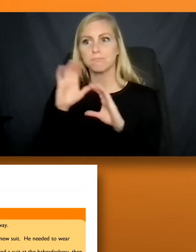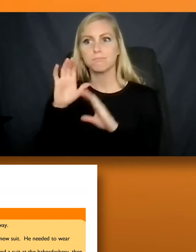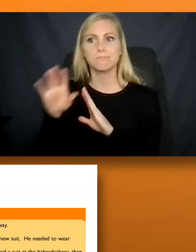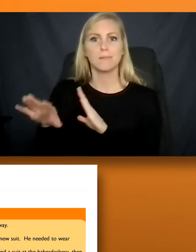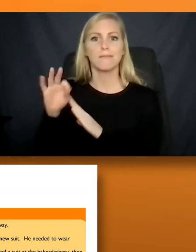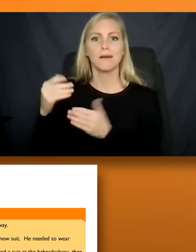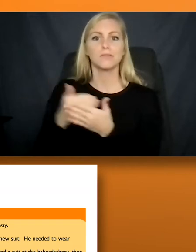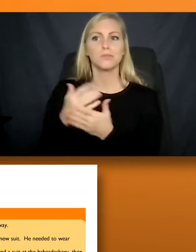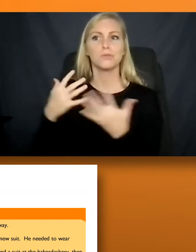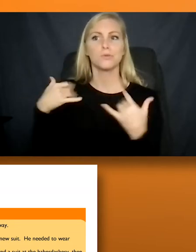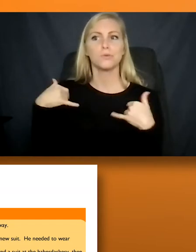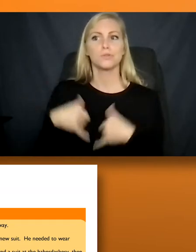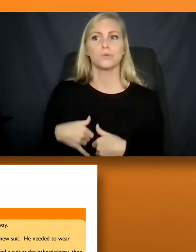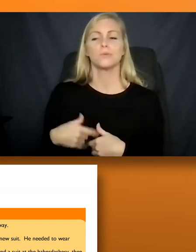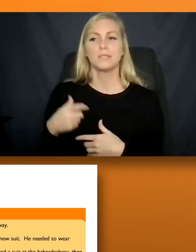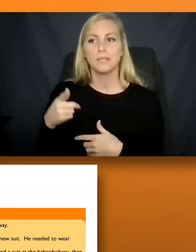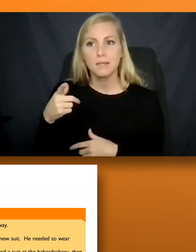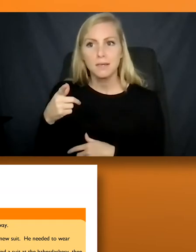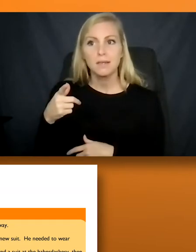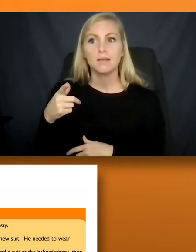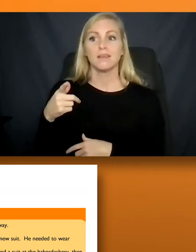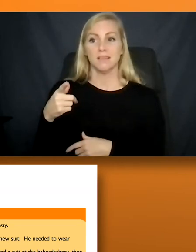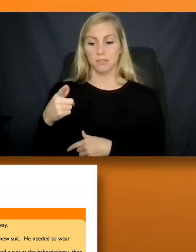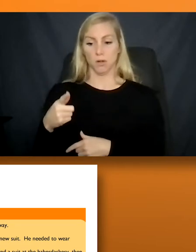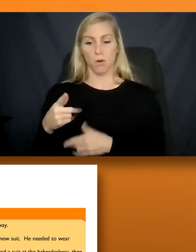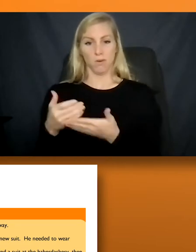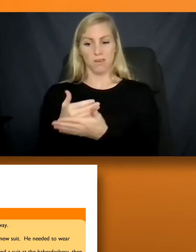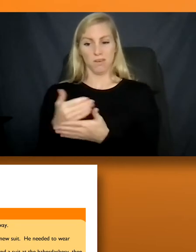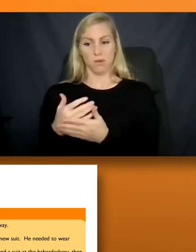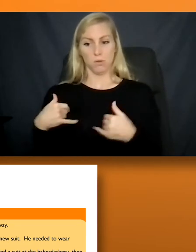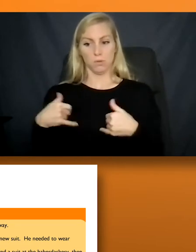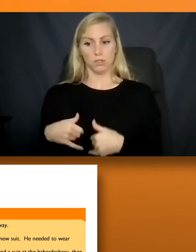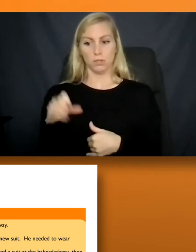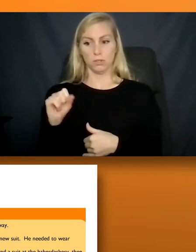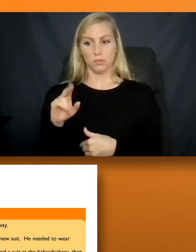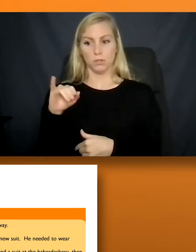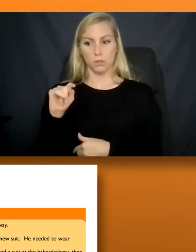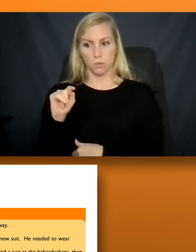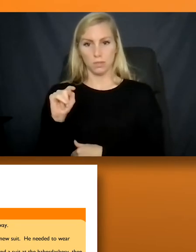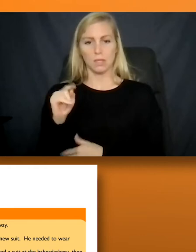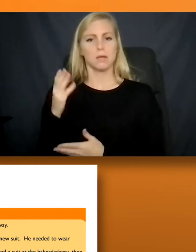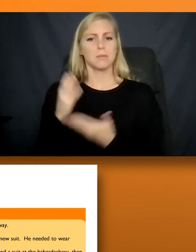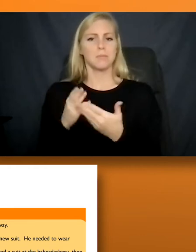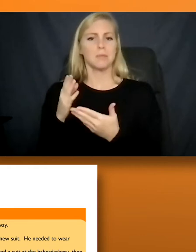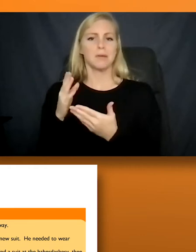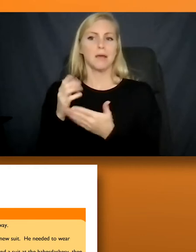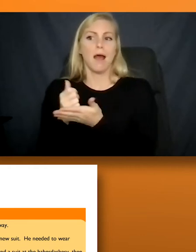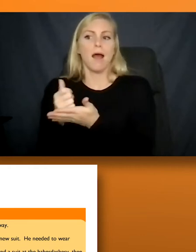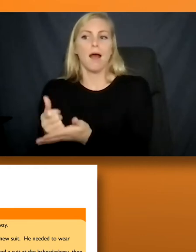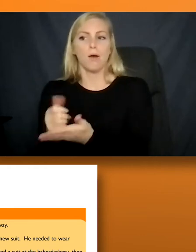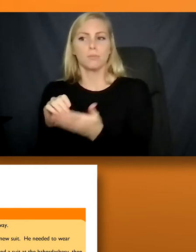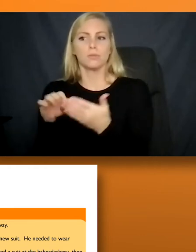So the part where it says to find a new suit should help the student understand that haberdashery is where men's clothes are sold